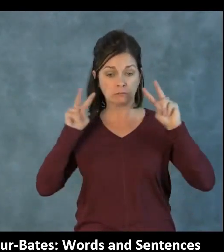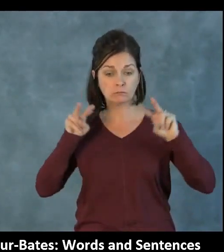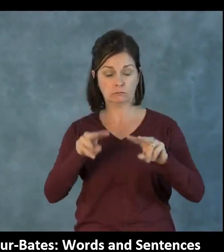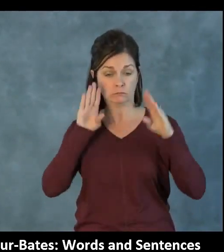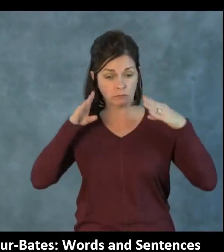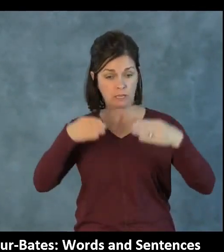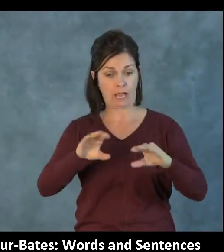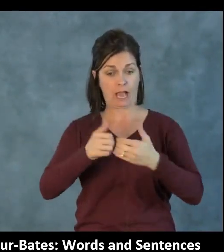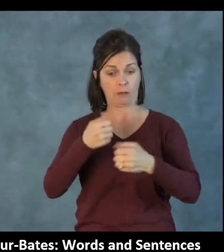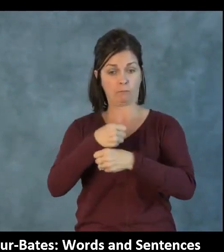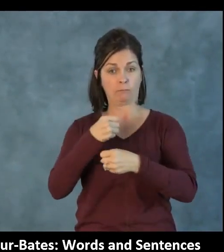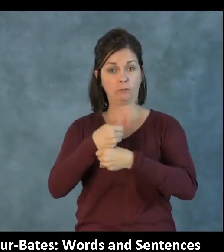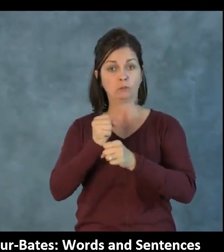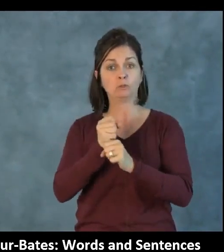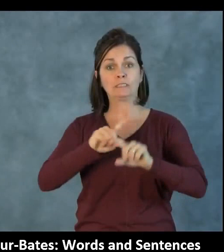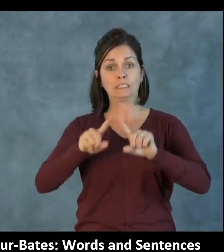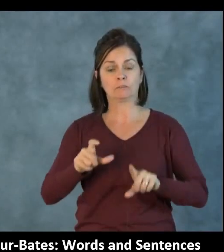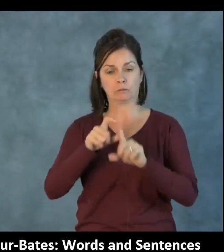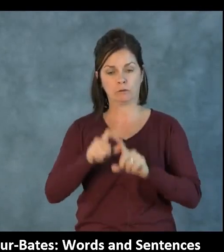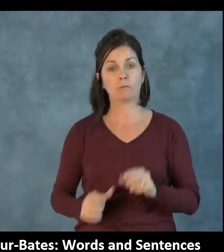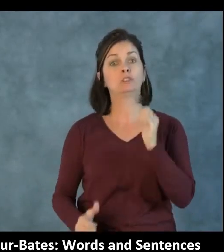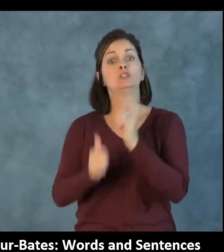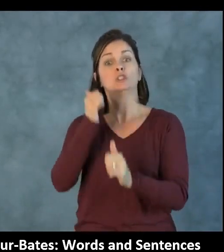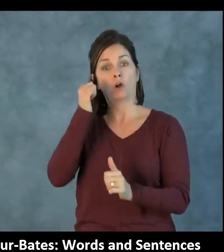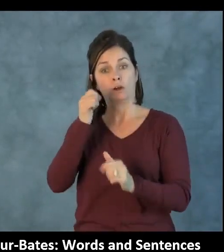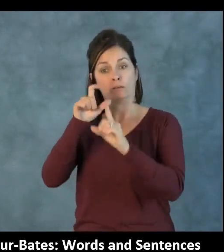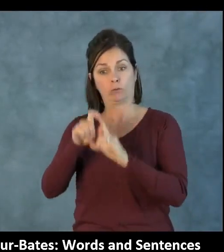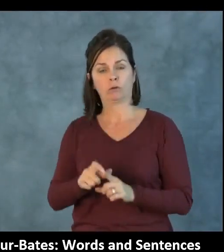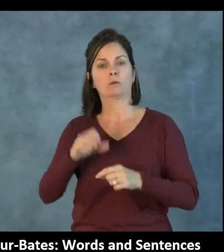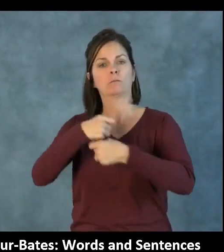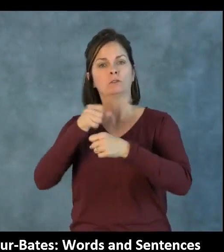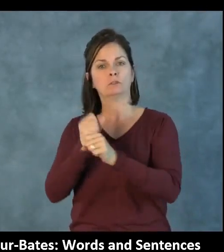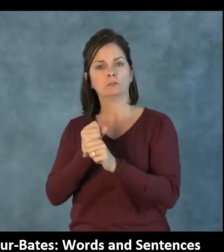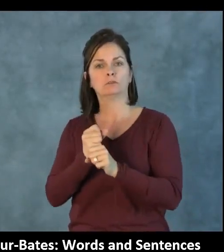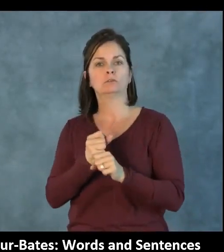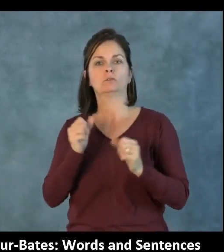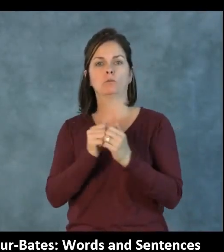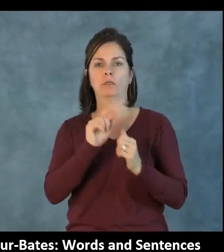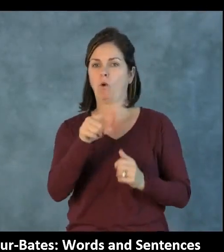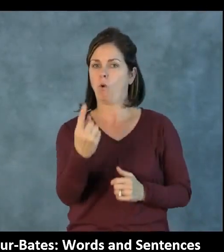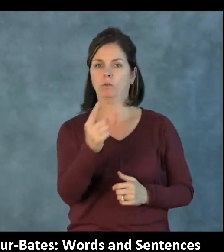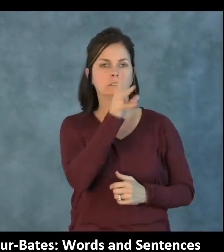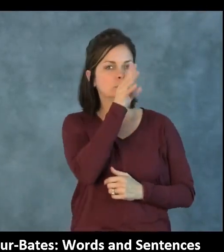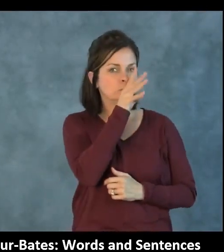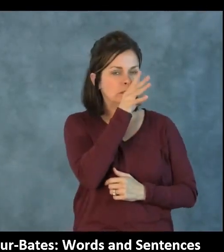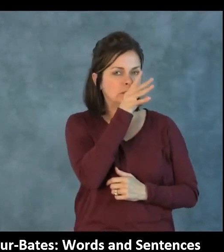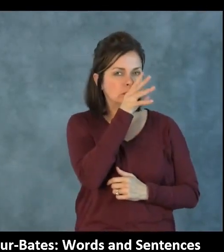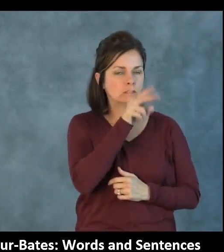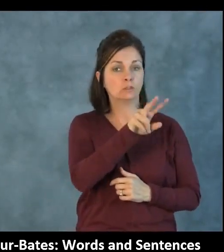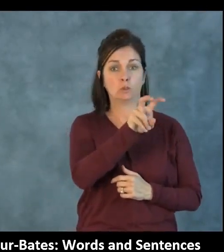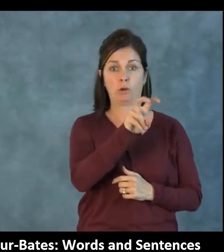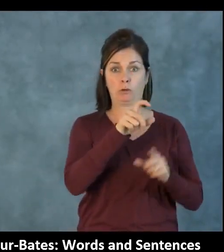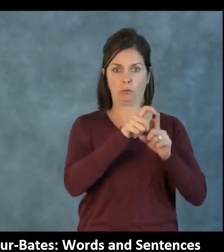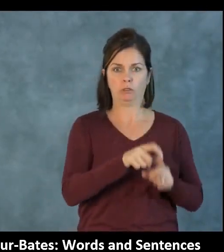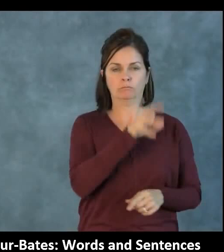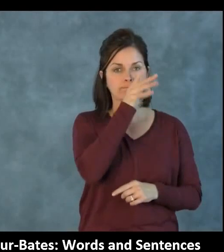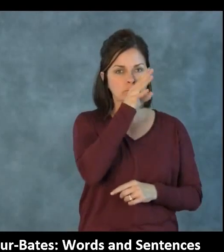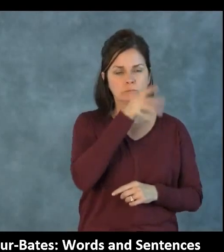the different words, you see the majority of them are being produced only in speech, 200 of the words.